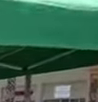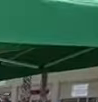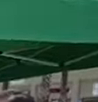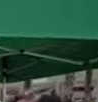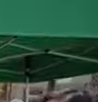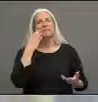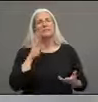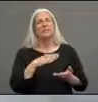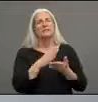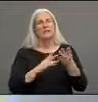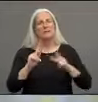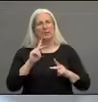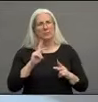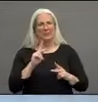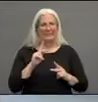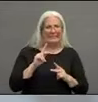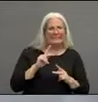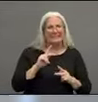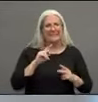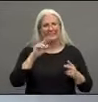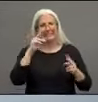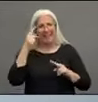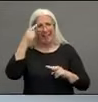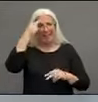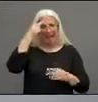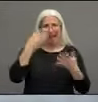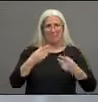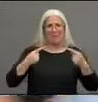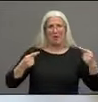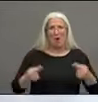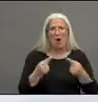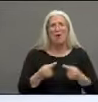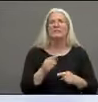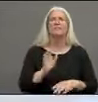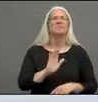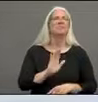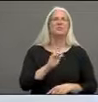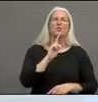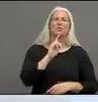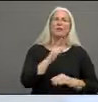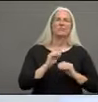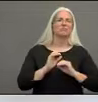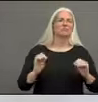thankfully we see it on the video that did not look painful at all.